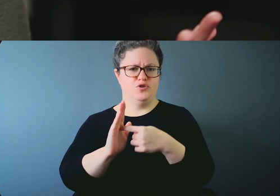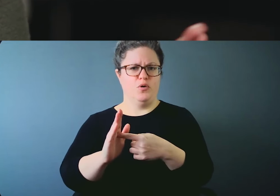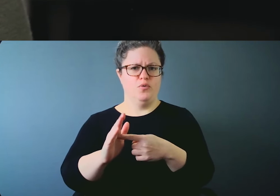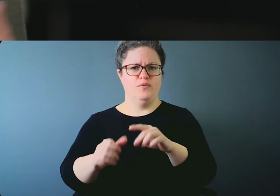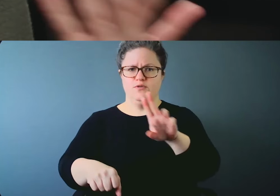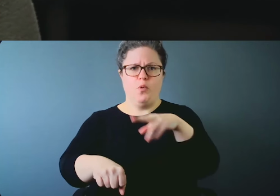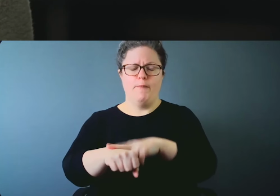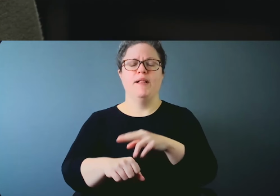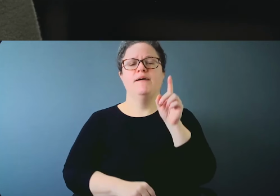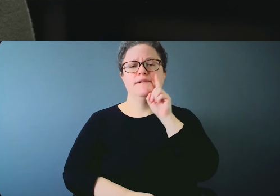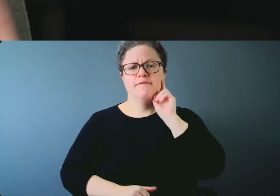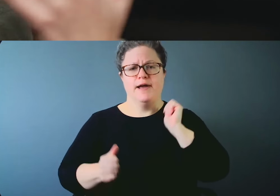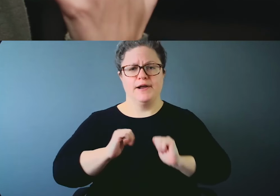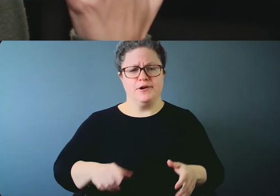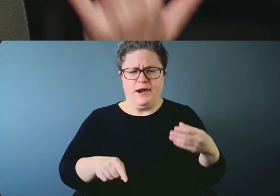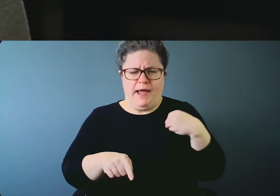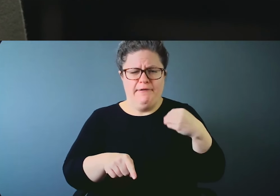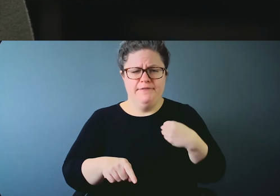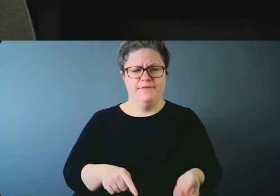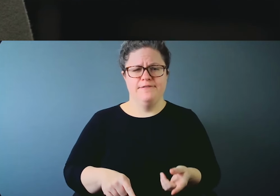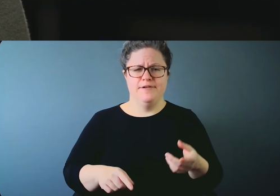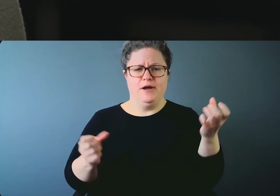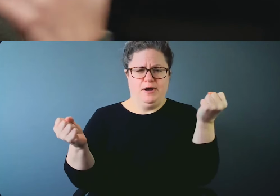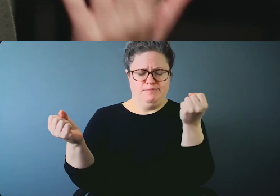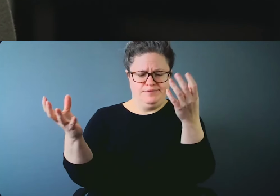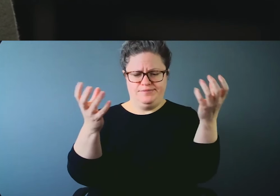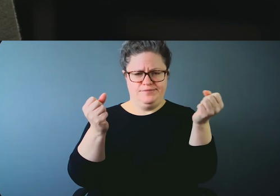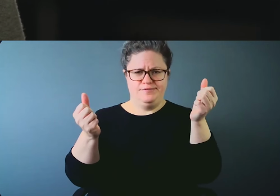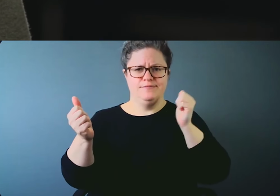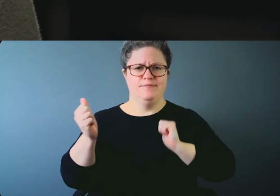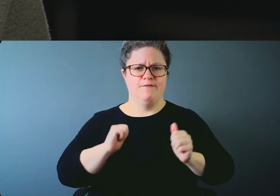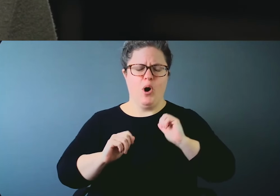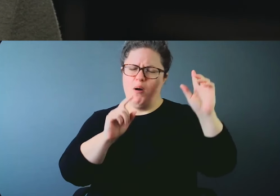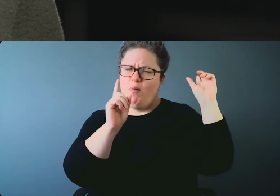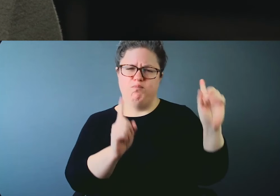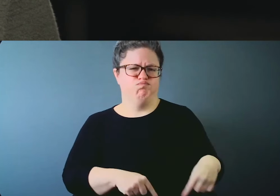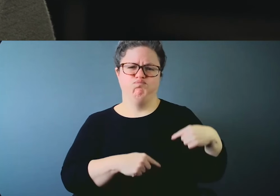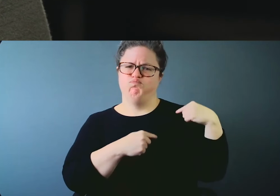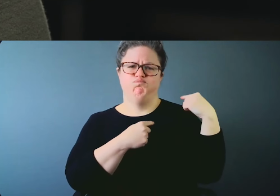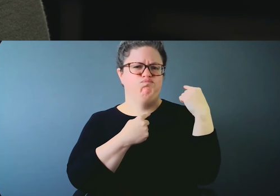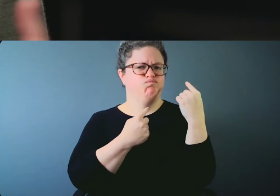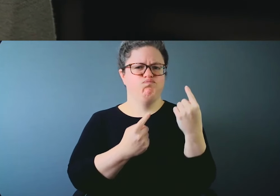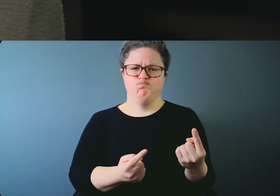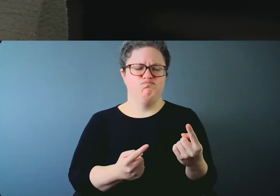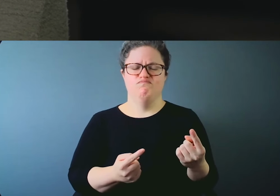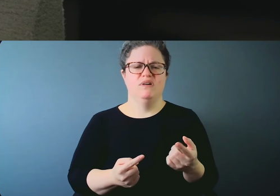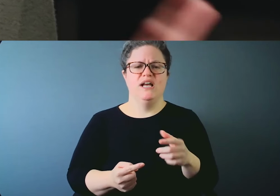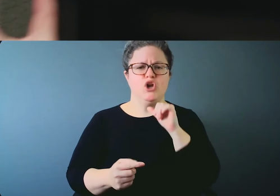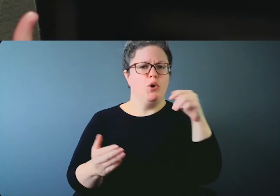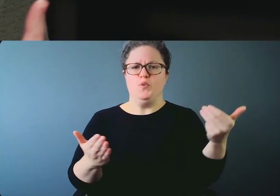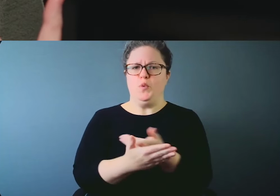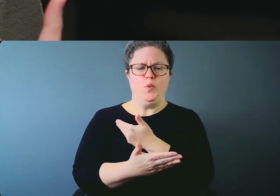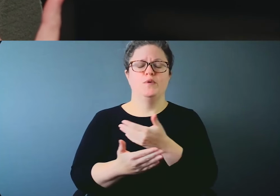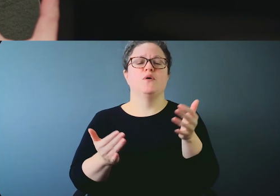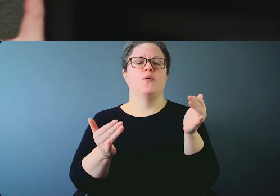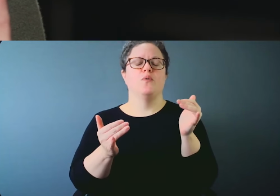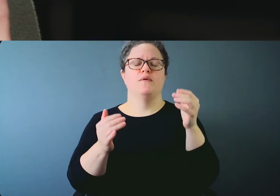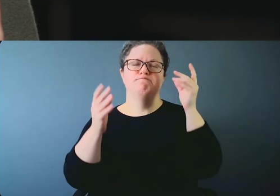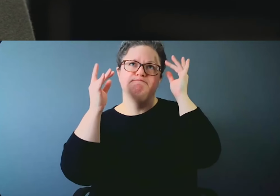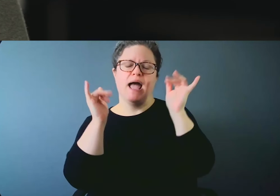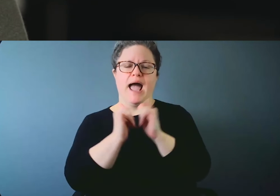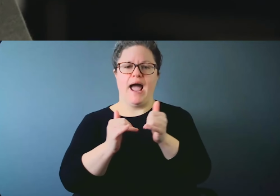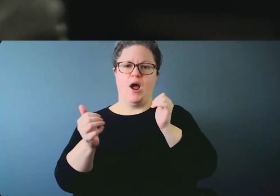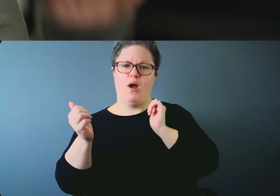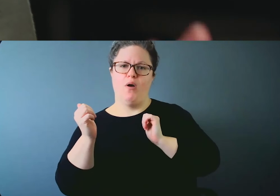Deaf actors exist. They've always performed. American Sign Language has always been on stage. How can we collaborate with hearing and